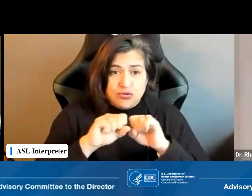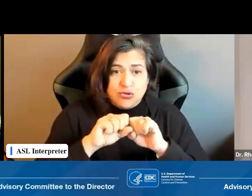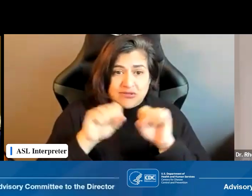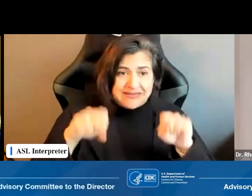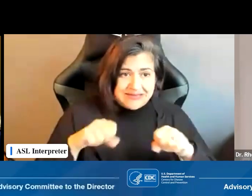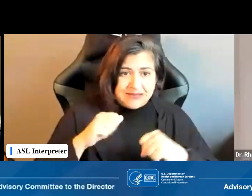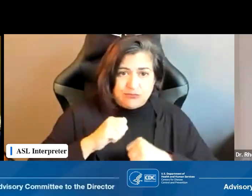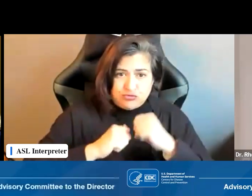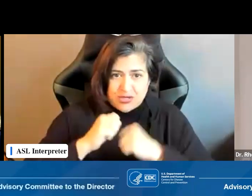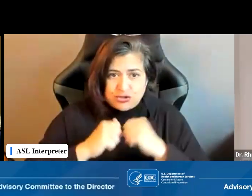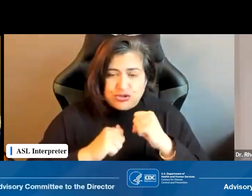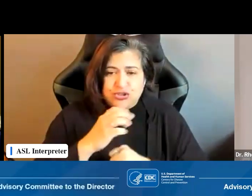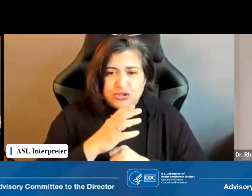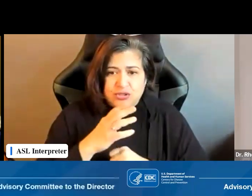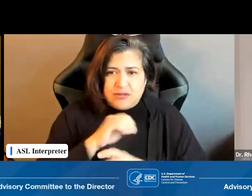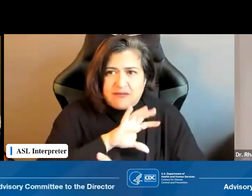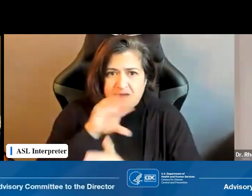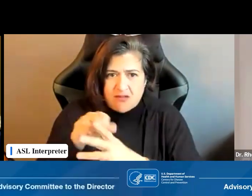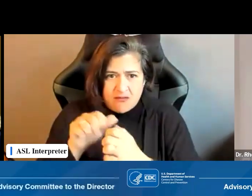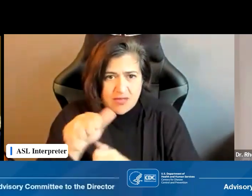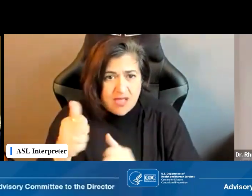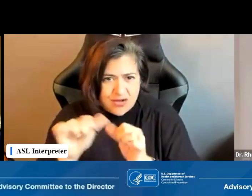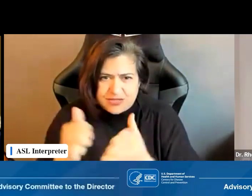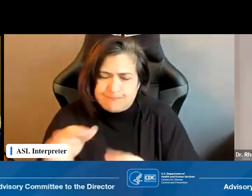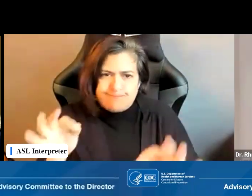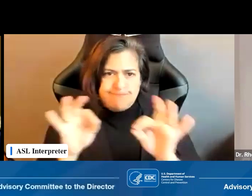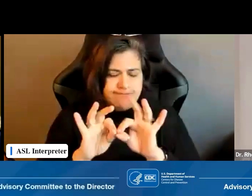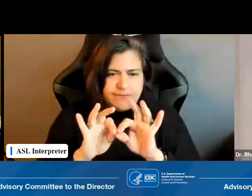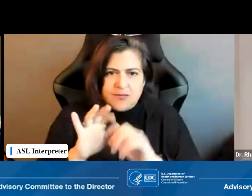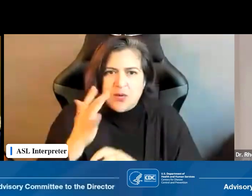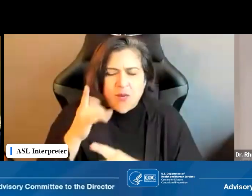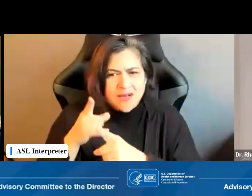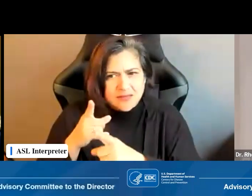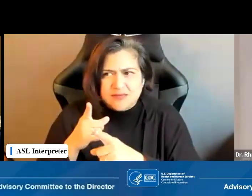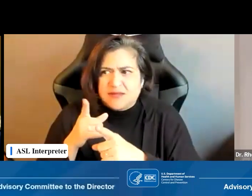engaging with these other agencies is critically important because they play such a major role in terms of the health outcomes of folks downstream.